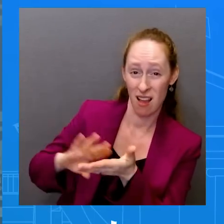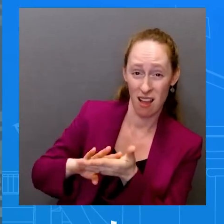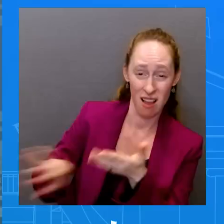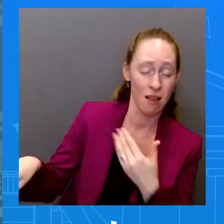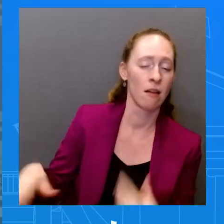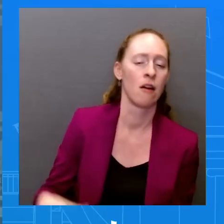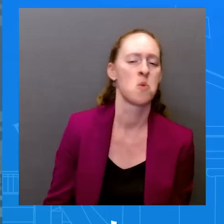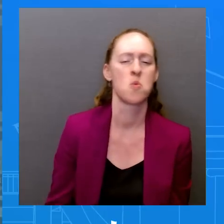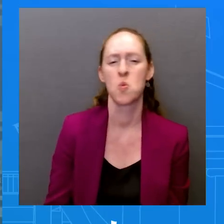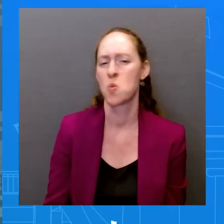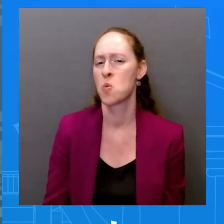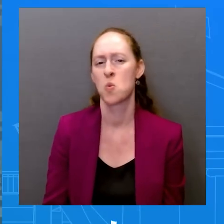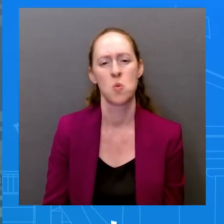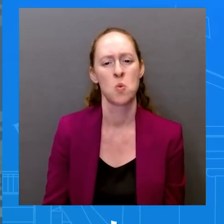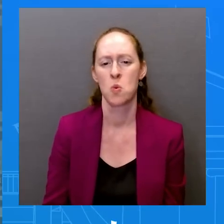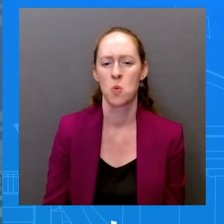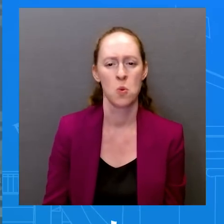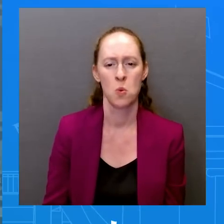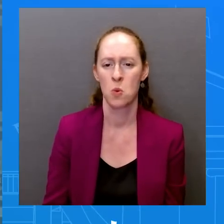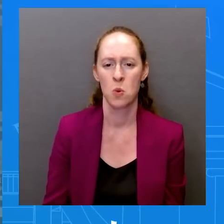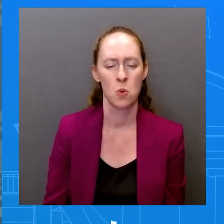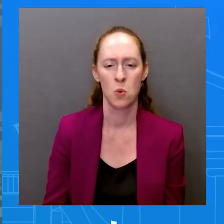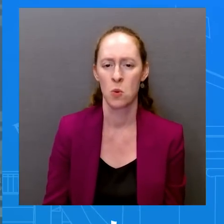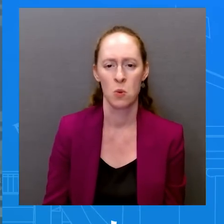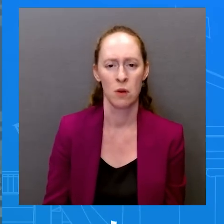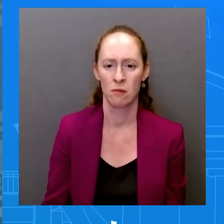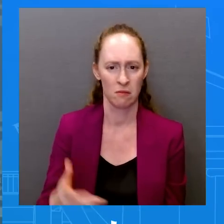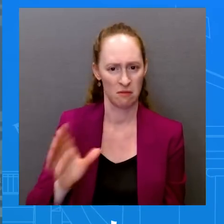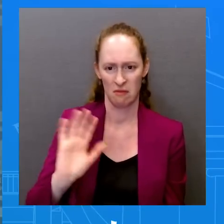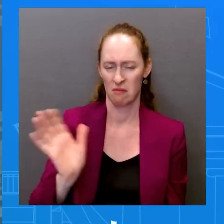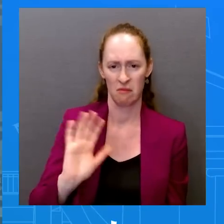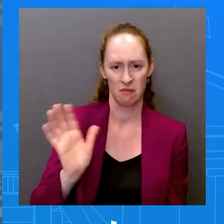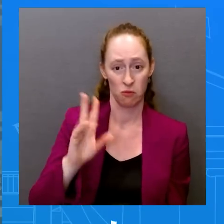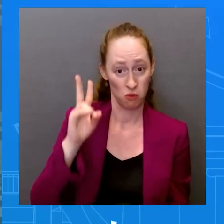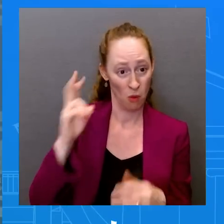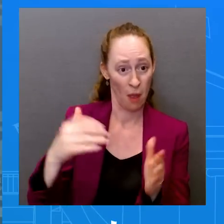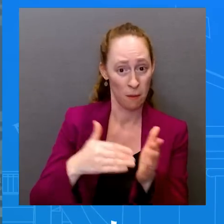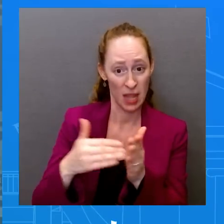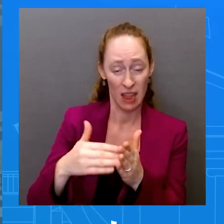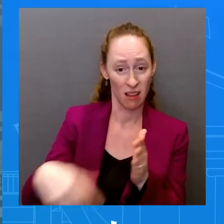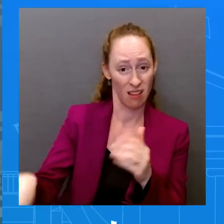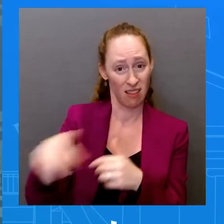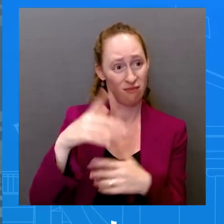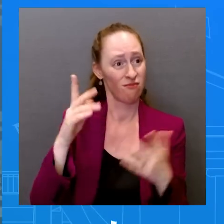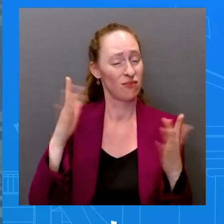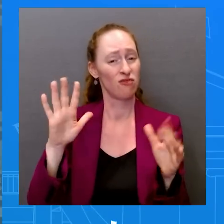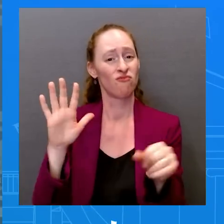with more than 200 million people who are fully vaccinated. I don't have anything else to share on that.